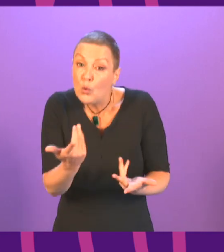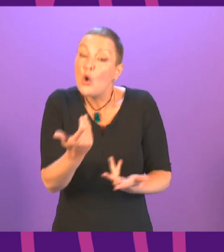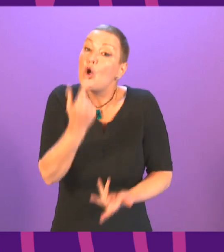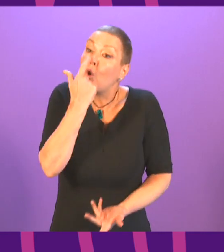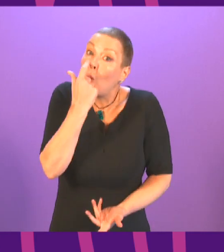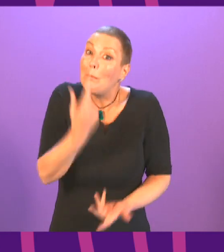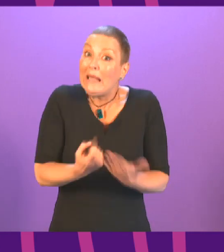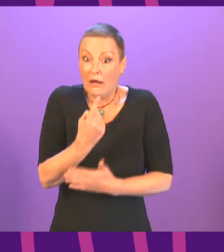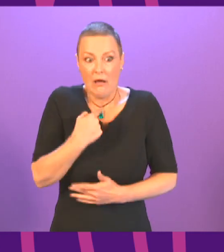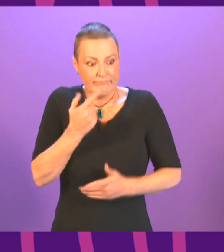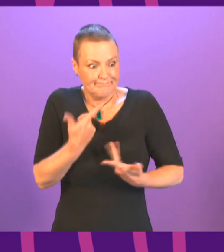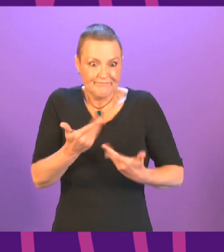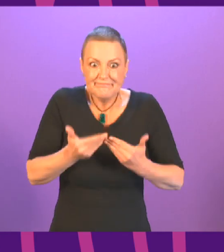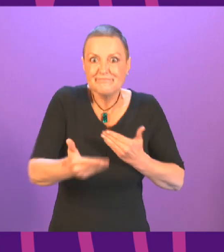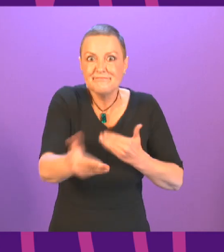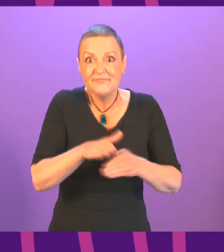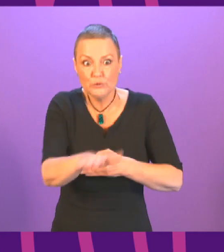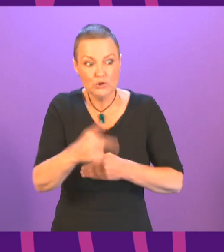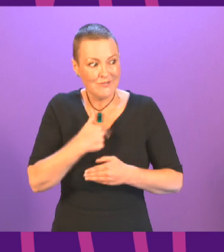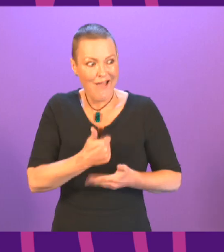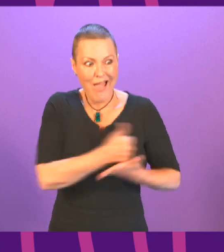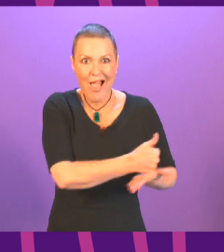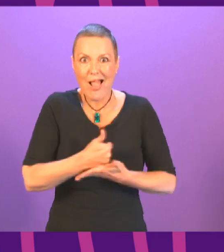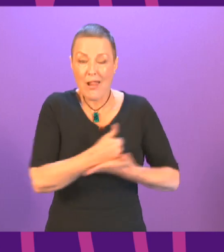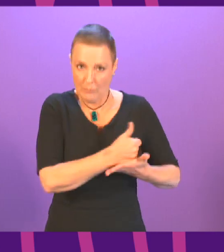mutual aid arrangements might well become important. In addition, as I said earlier,